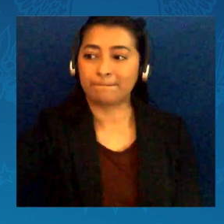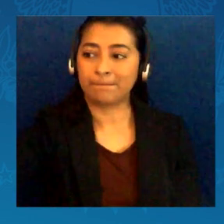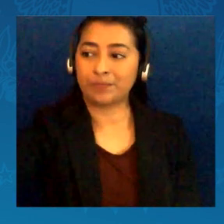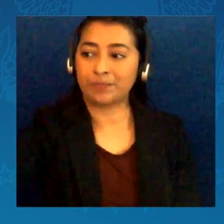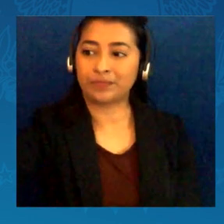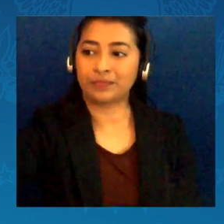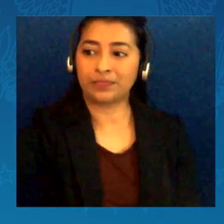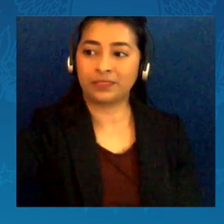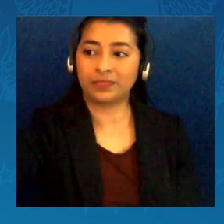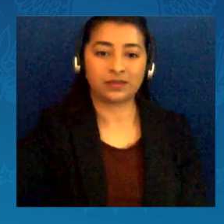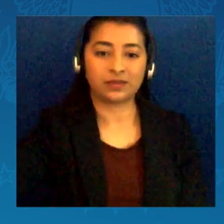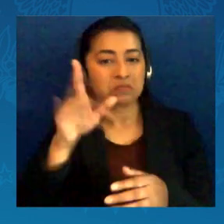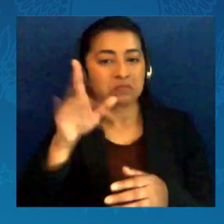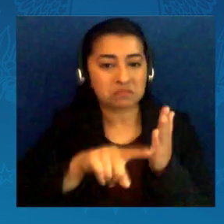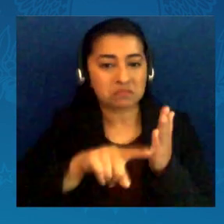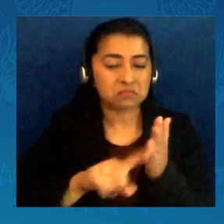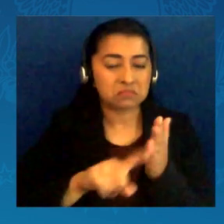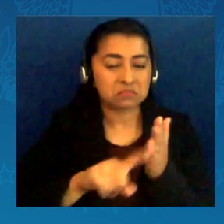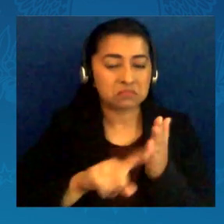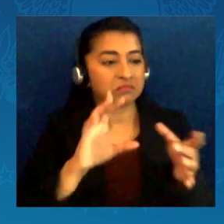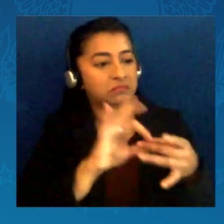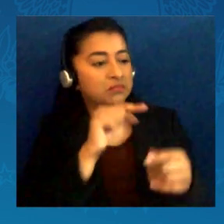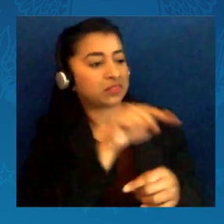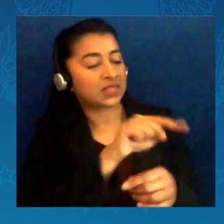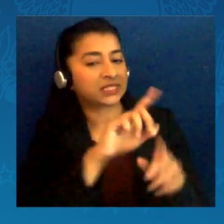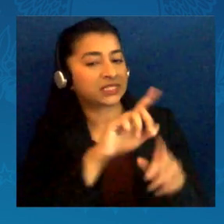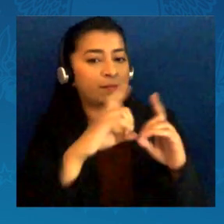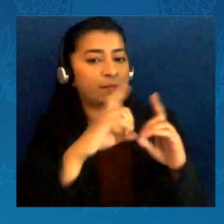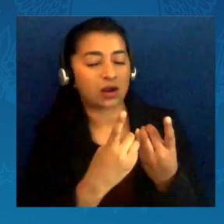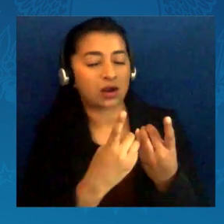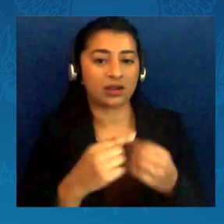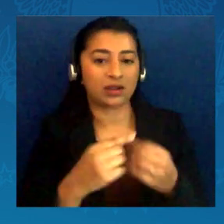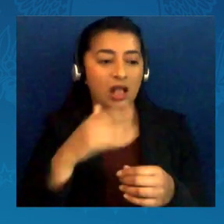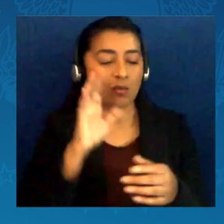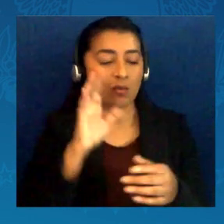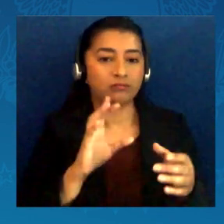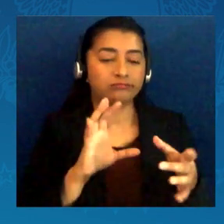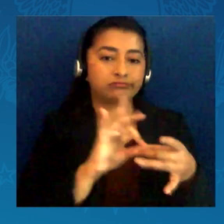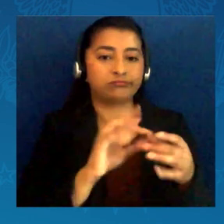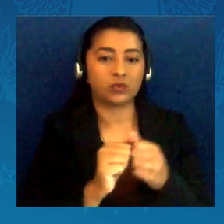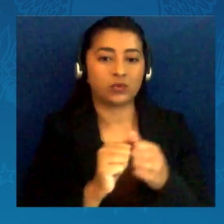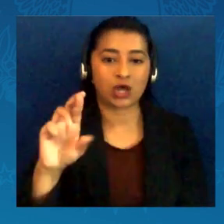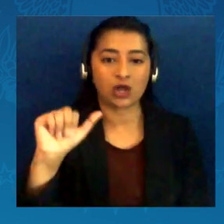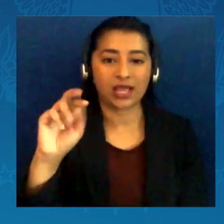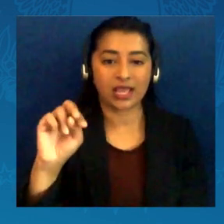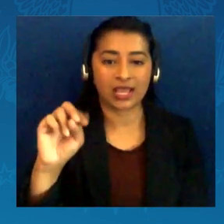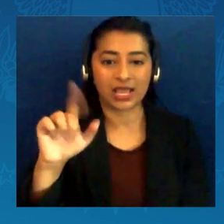I'll put you in contact with Dr. Anderson and you can get started almost immediately.